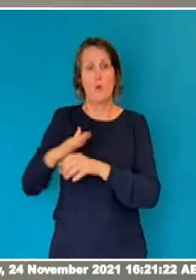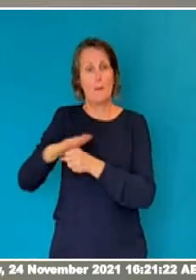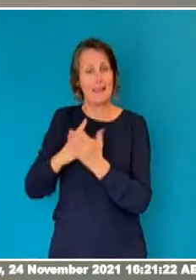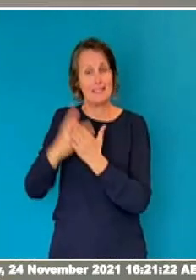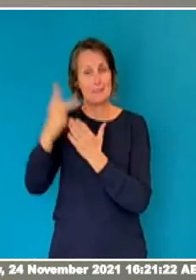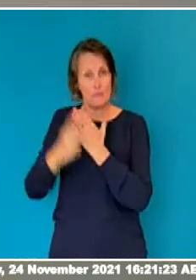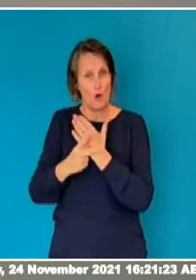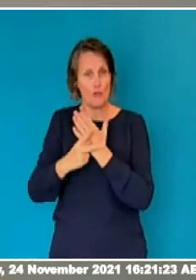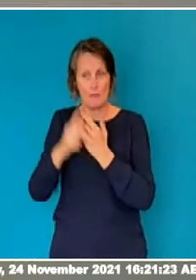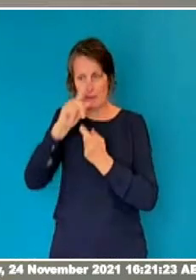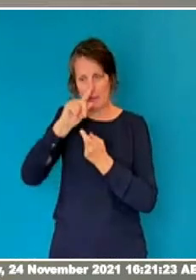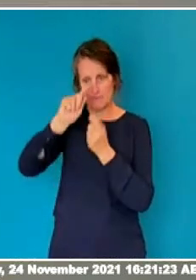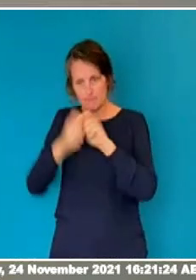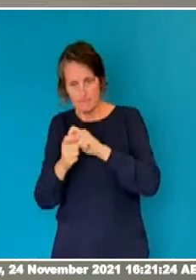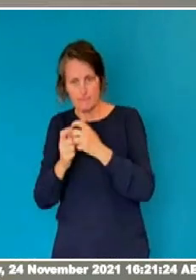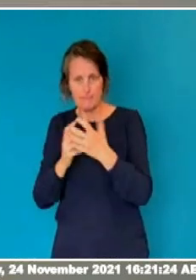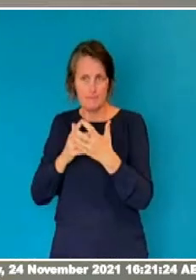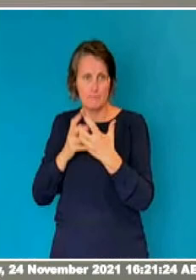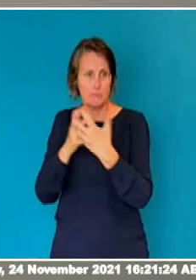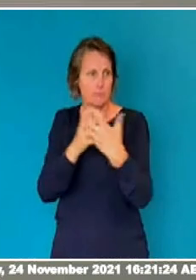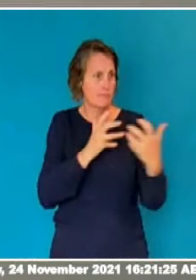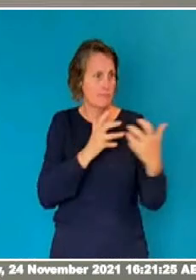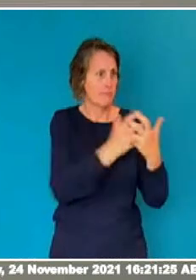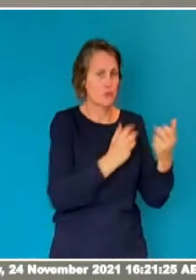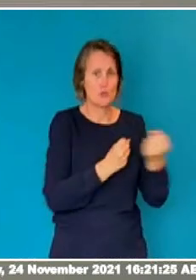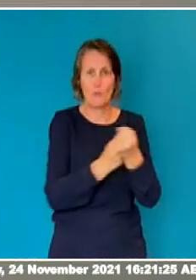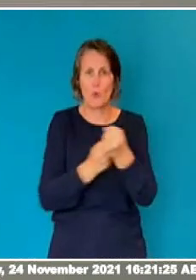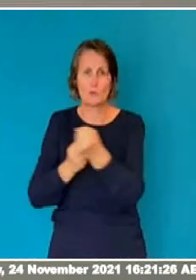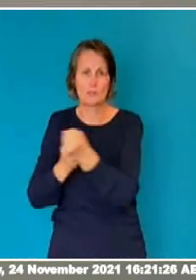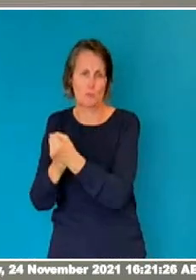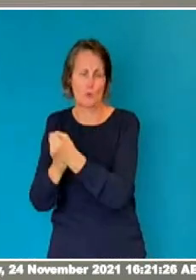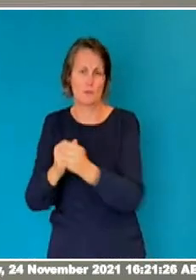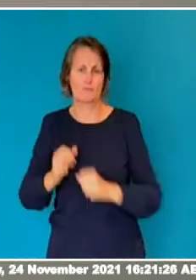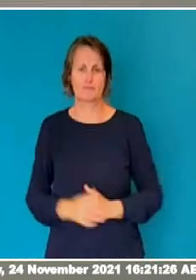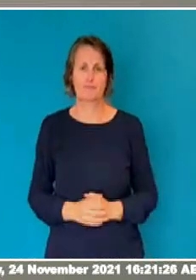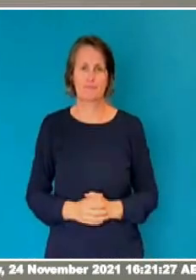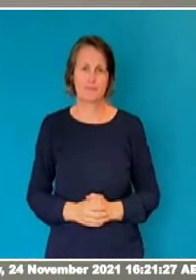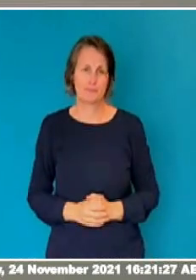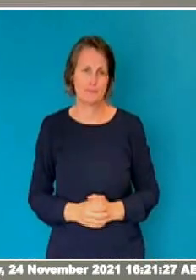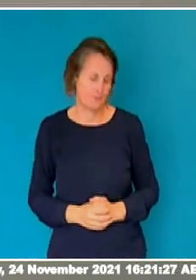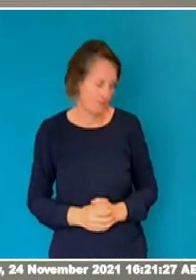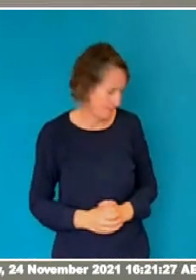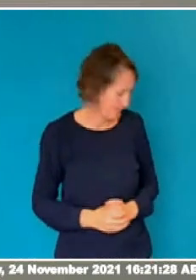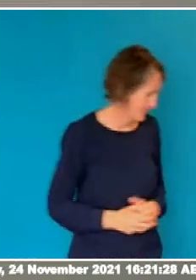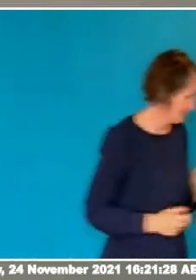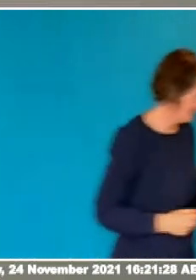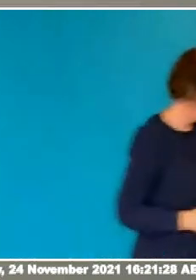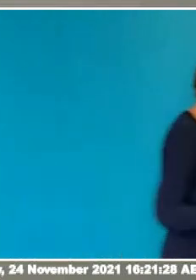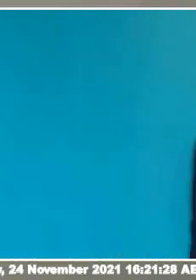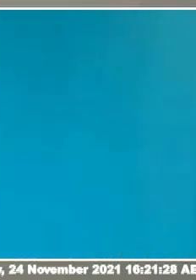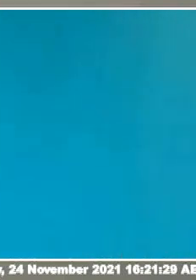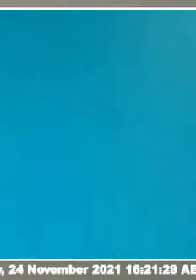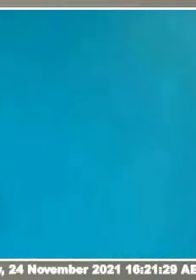adjustments for all of our workers whether they are injured at work or outside. Thank you.